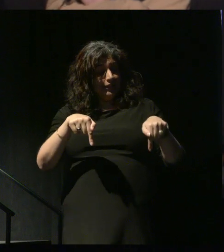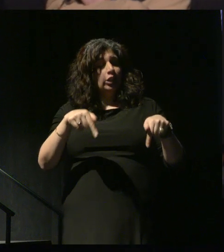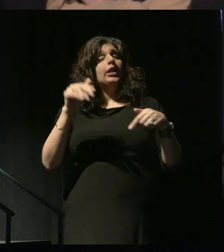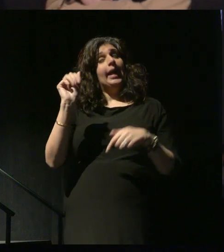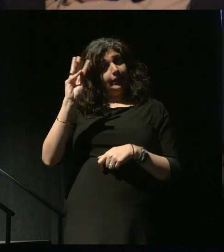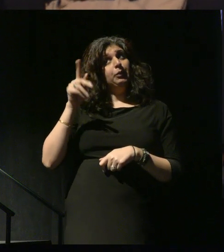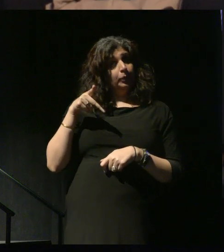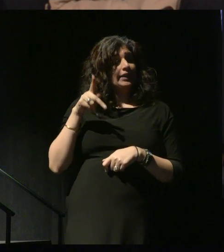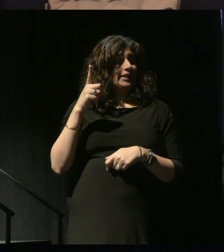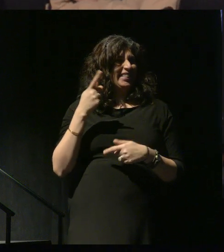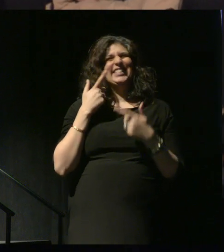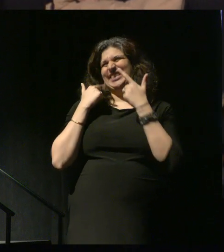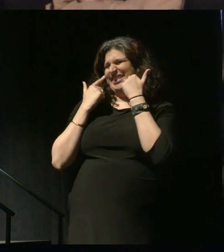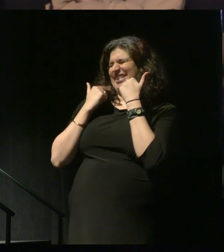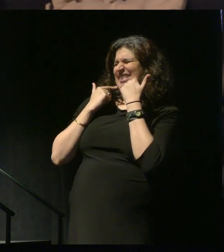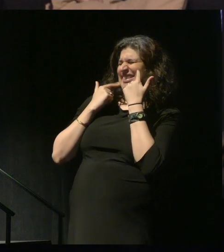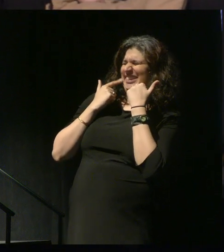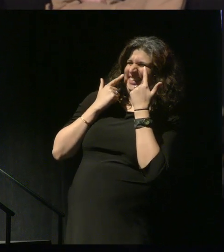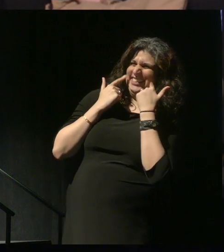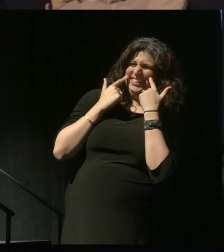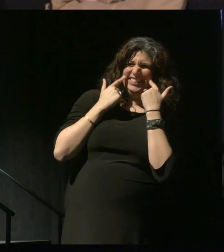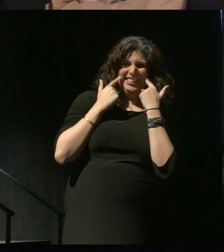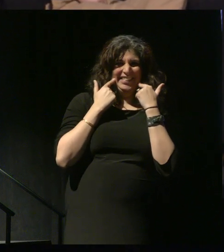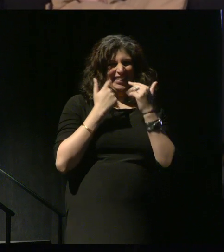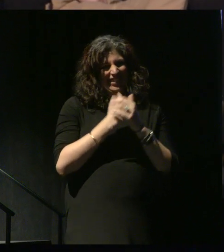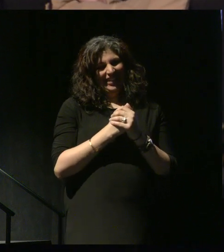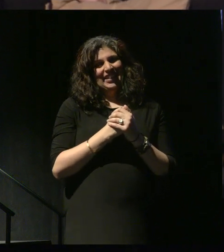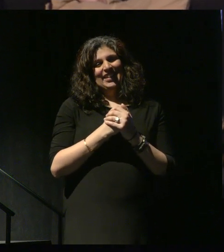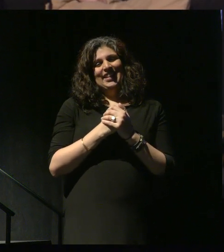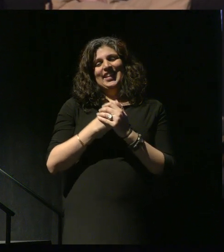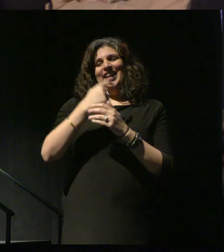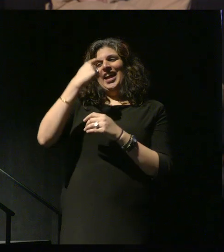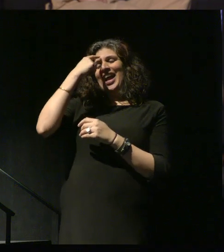at the AWP panel? I'm blushing, I think that both of you have been